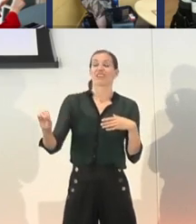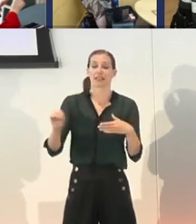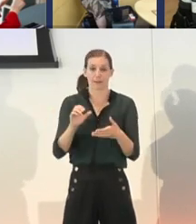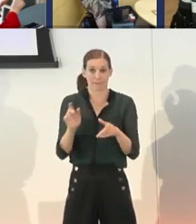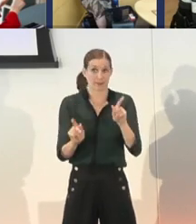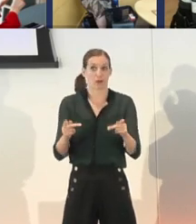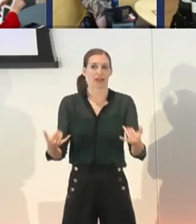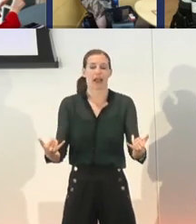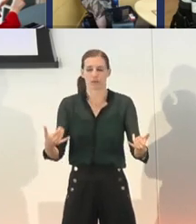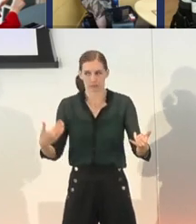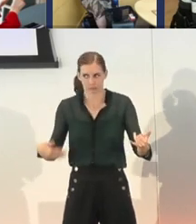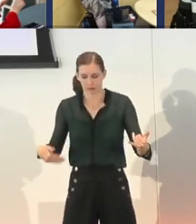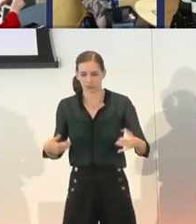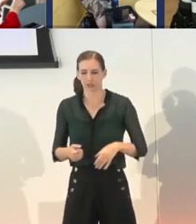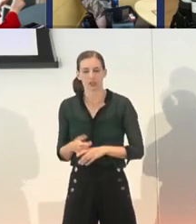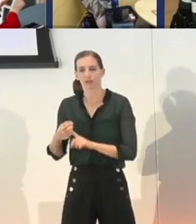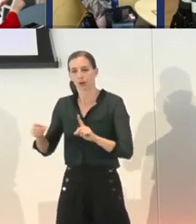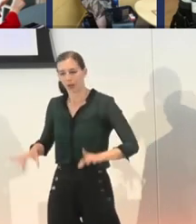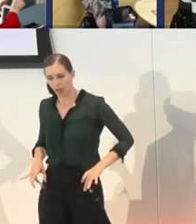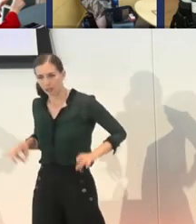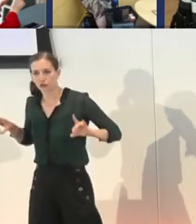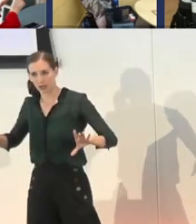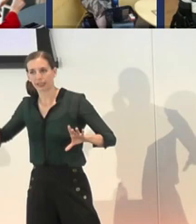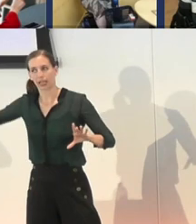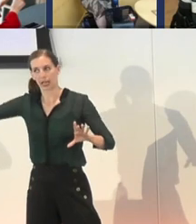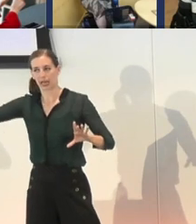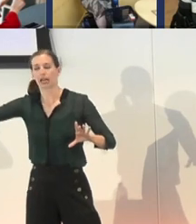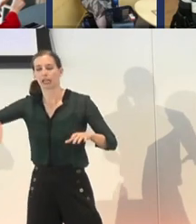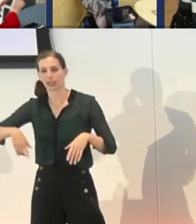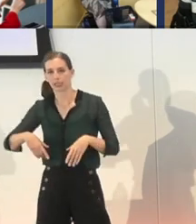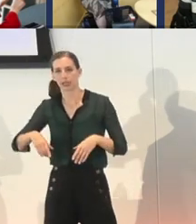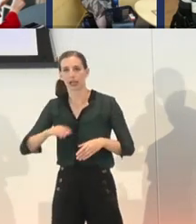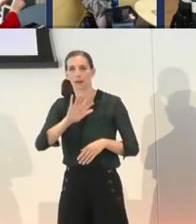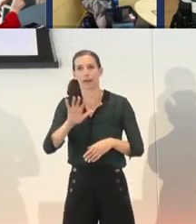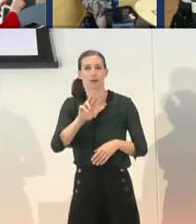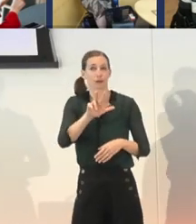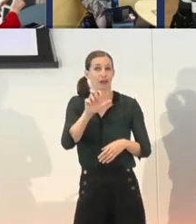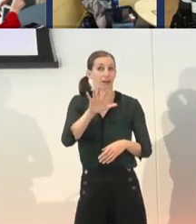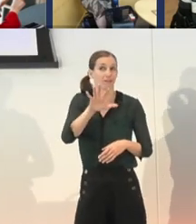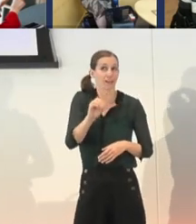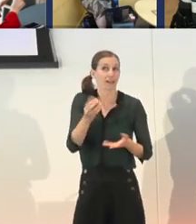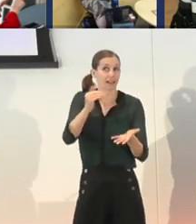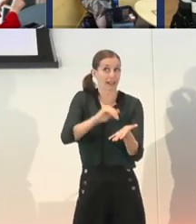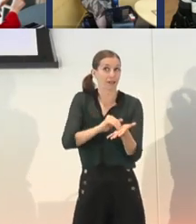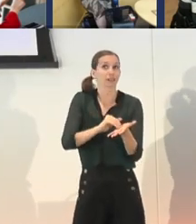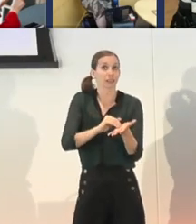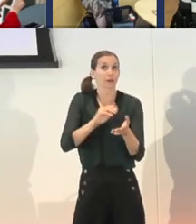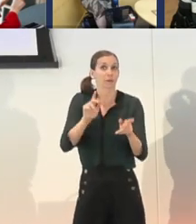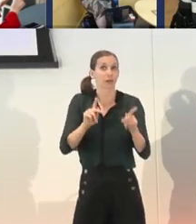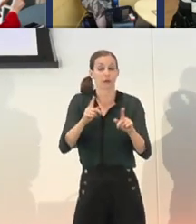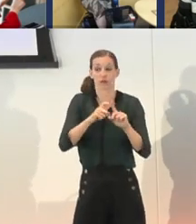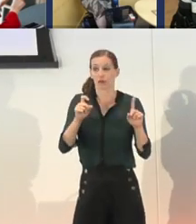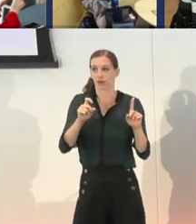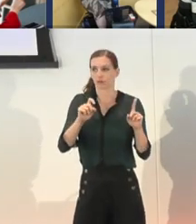Australia, and Ireland and about 350,000 people in 25 countries, to any three countries, sorry,